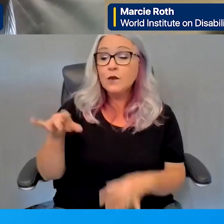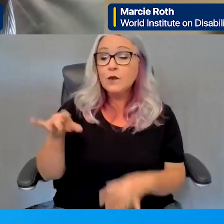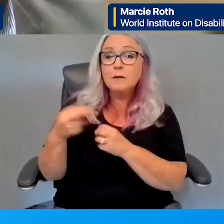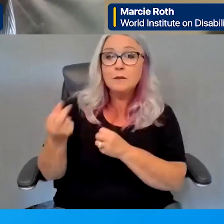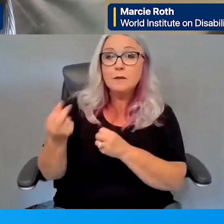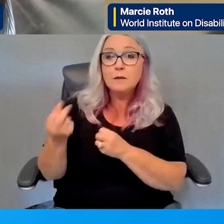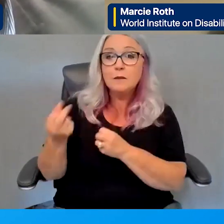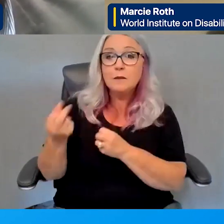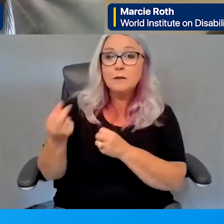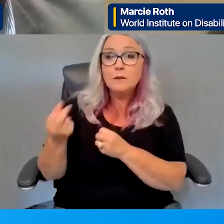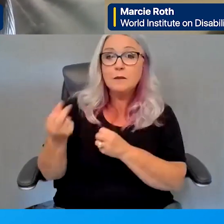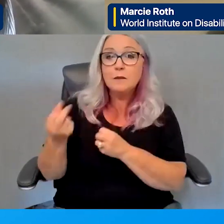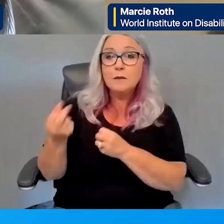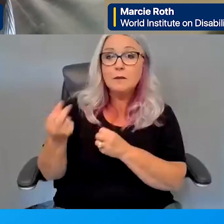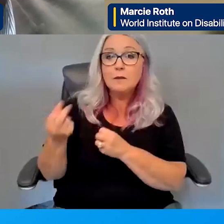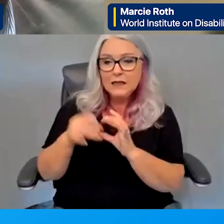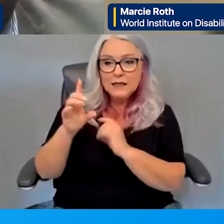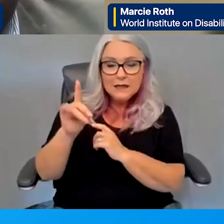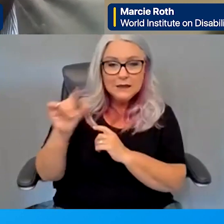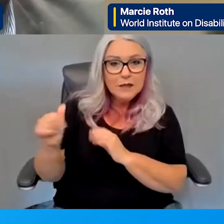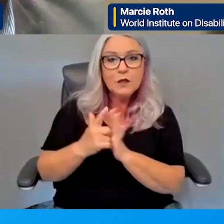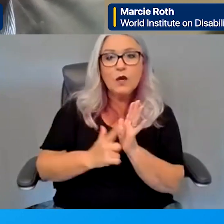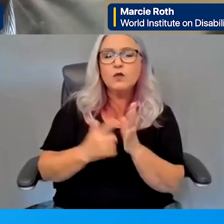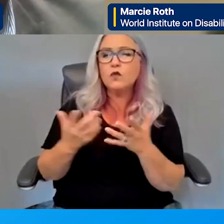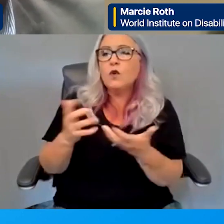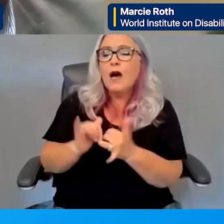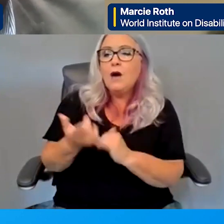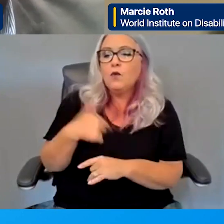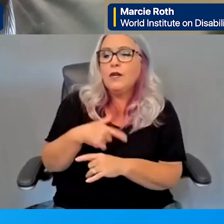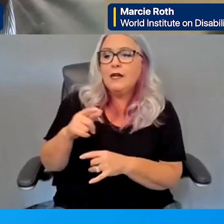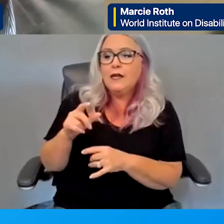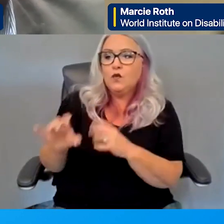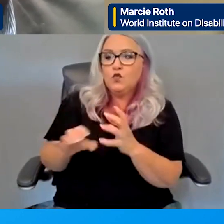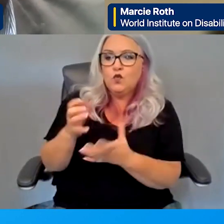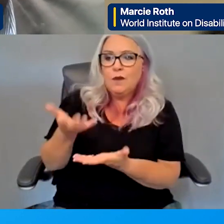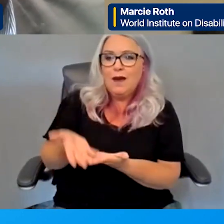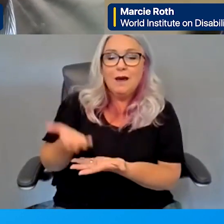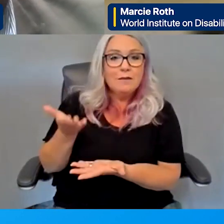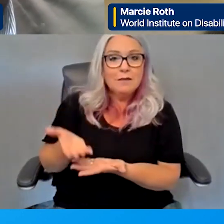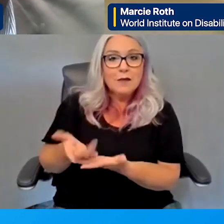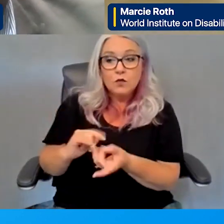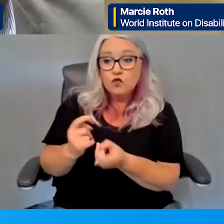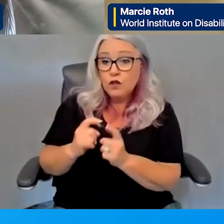we go about increasing enforcement? Is it changing building codes in many